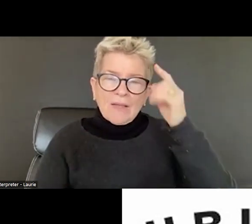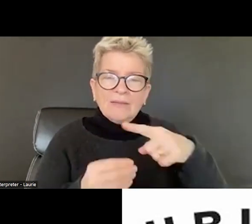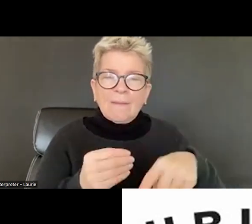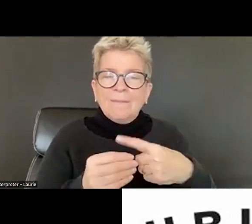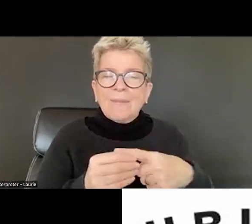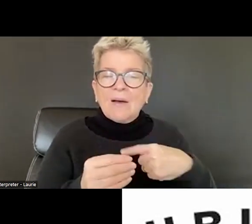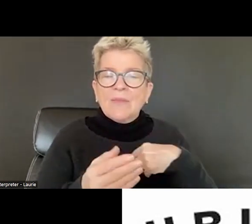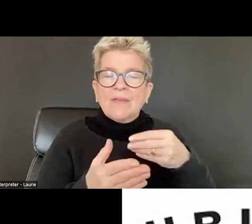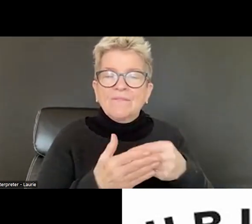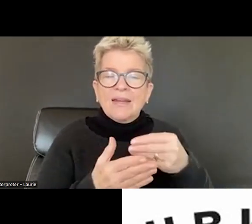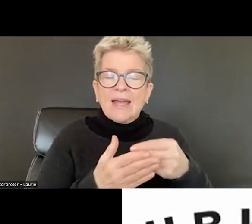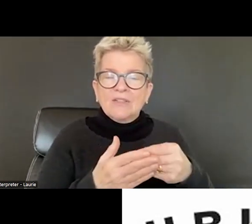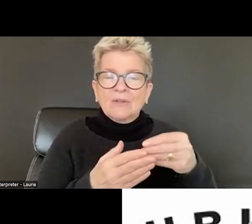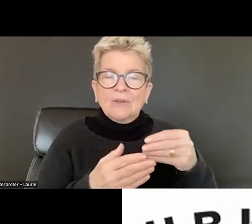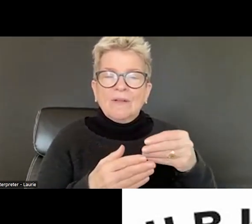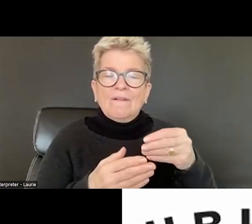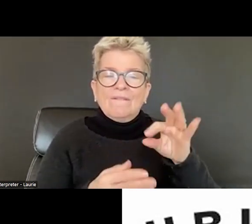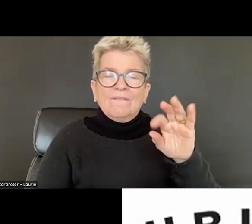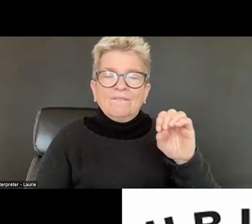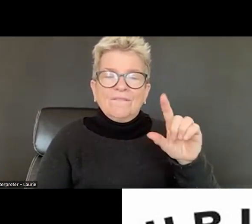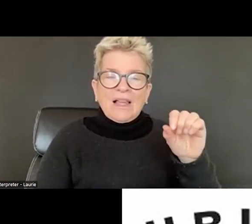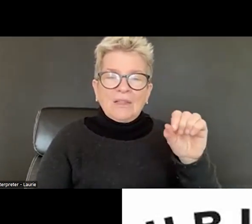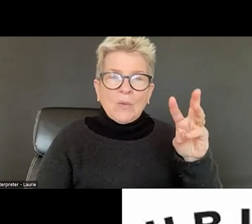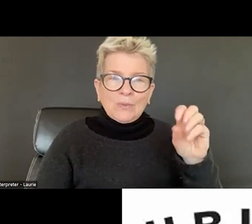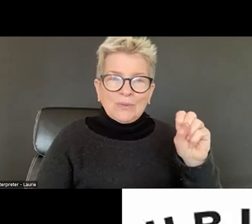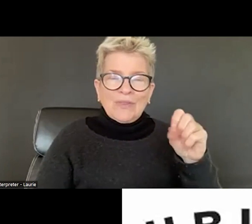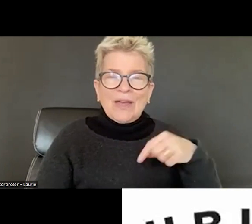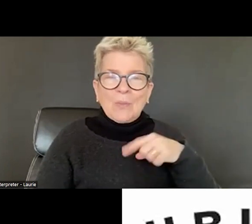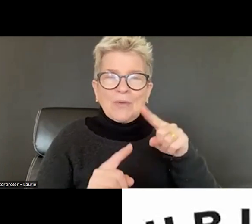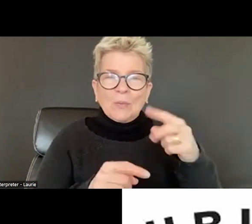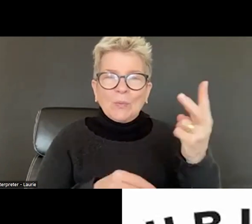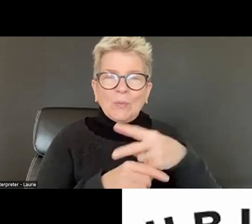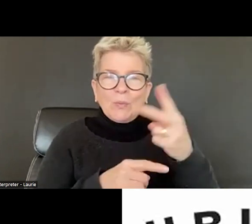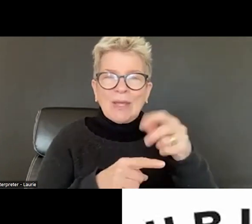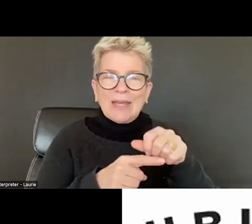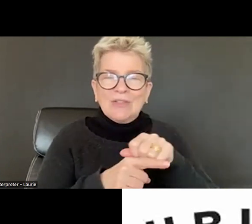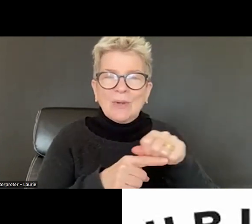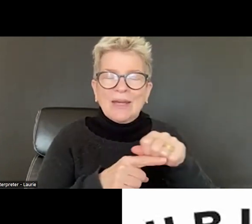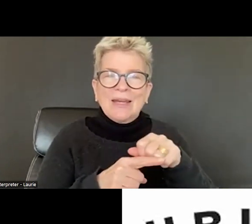fellows who just attended a two-day training and how they can go out and support our teachers uh